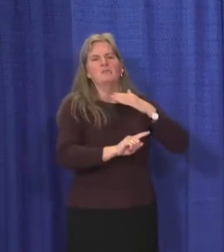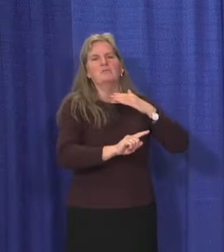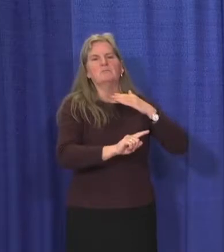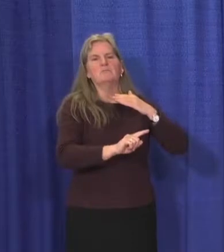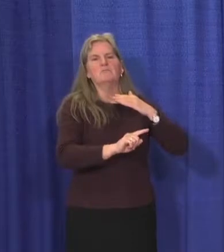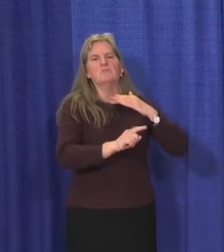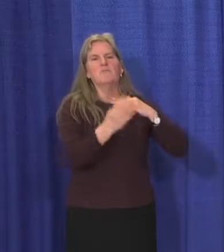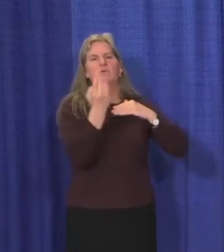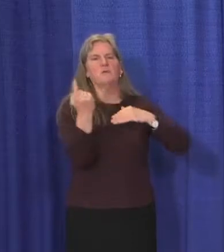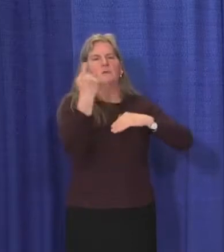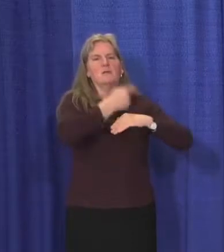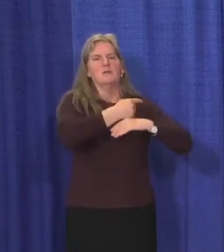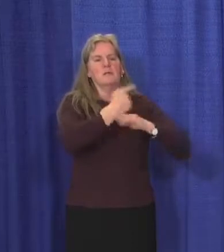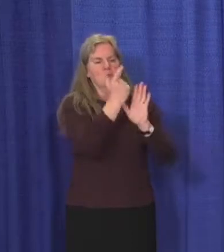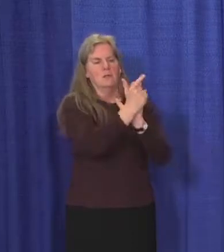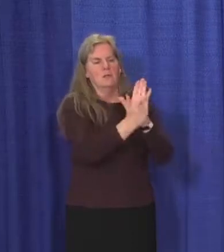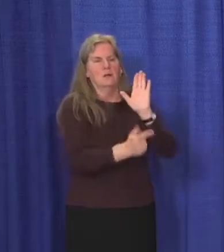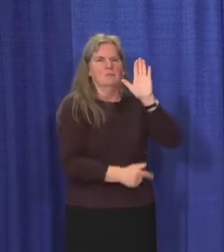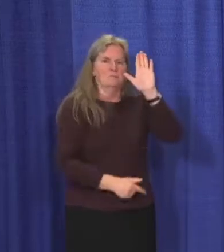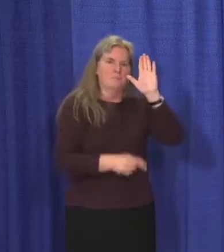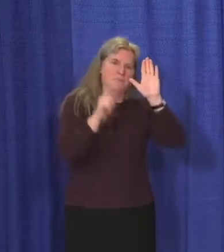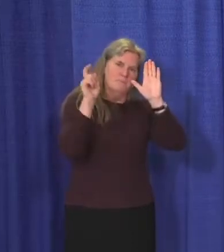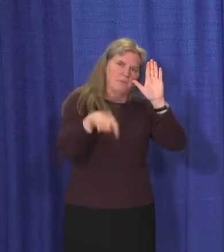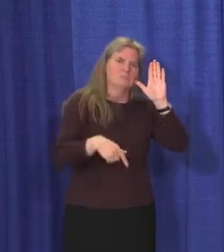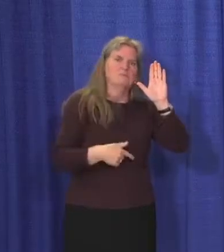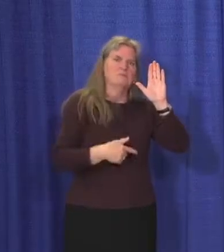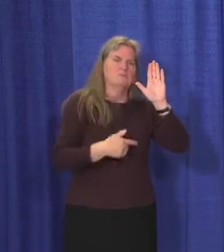be required by law under the